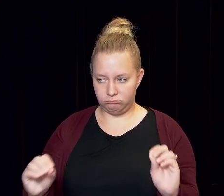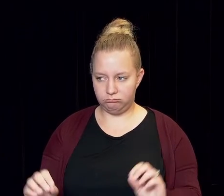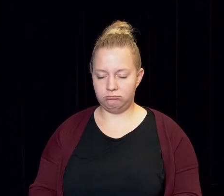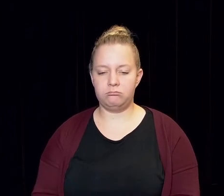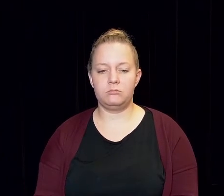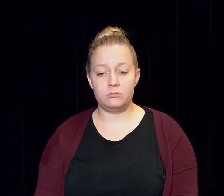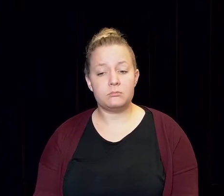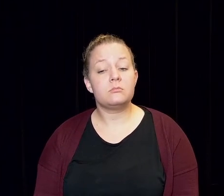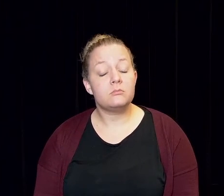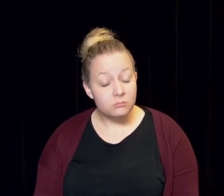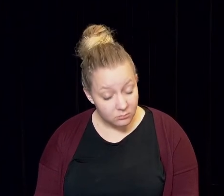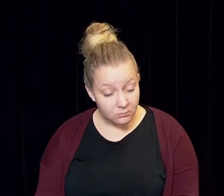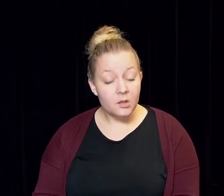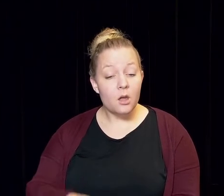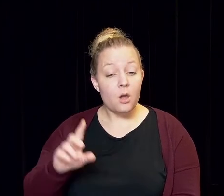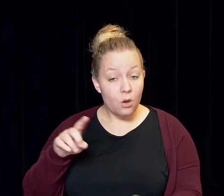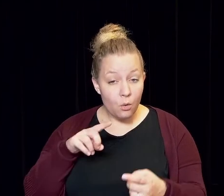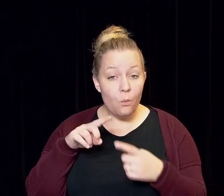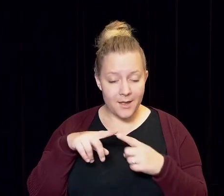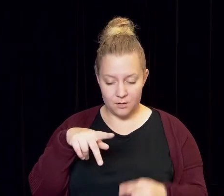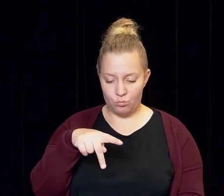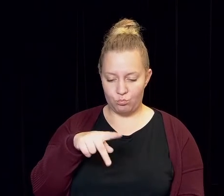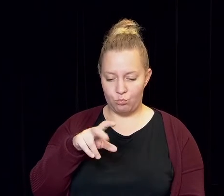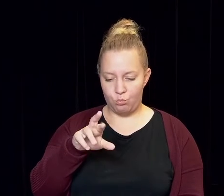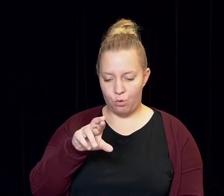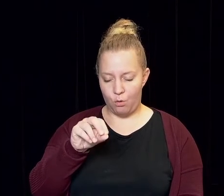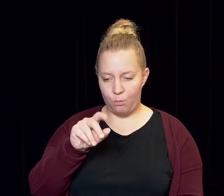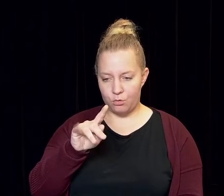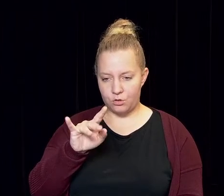So when it is proportional, all you have to do is tell me the constant because you know it's all